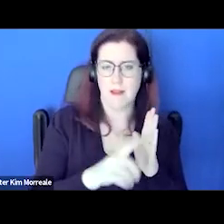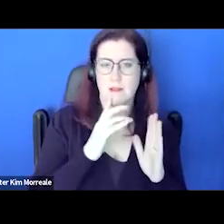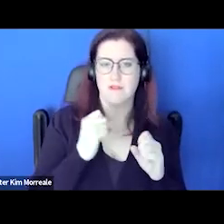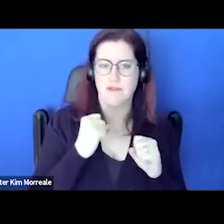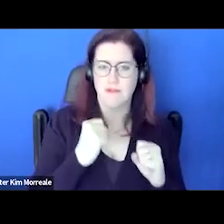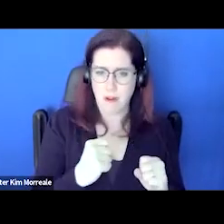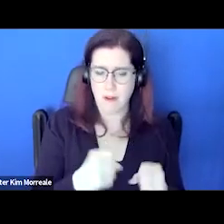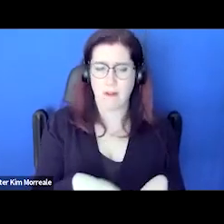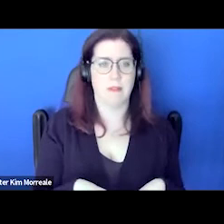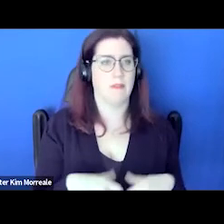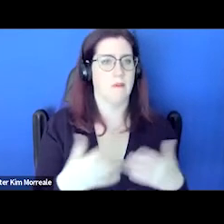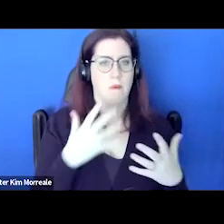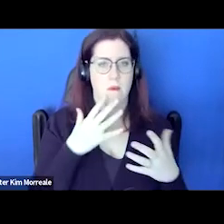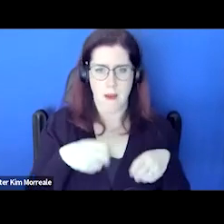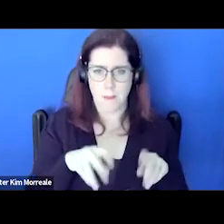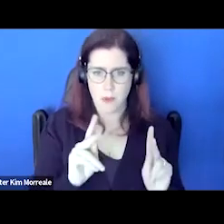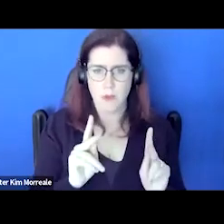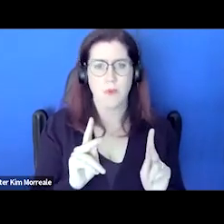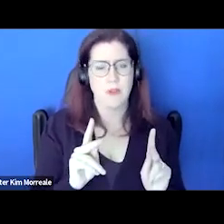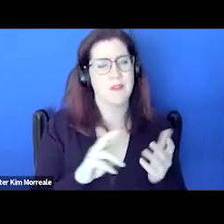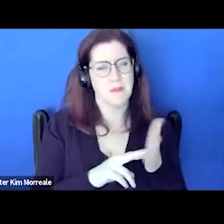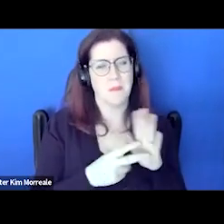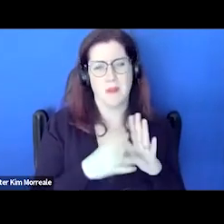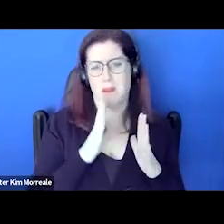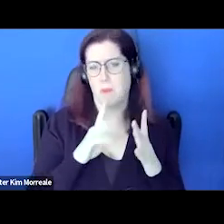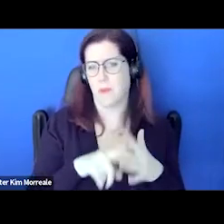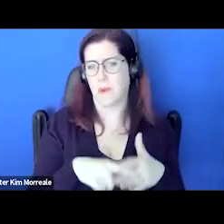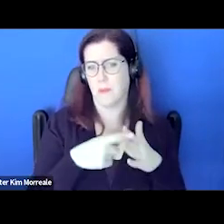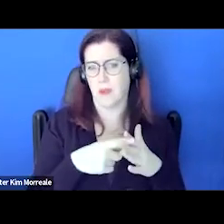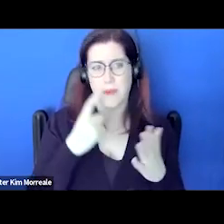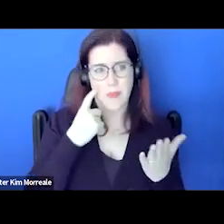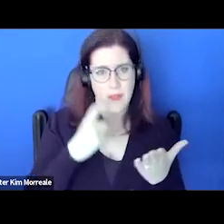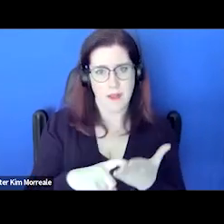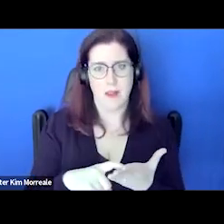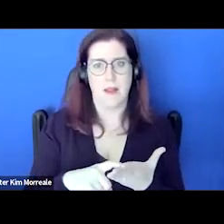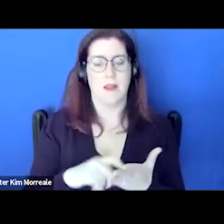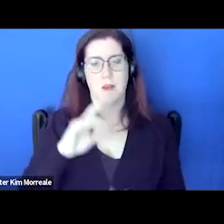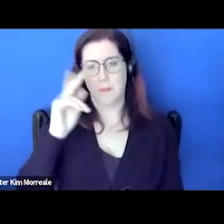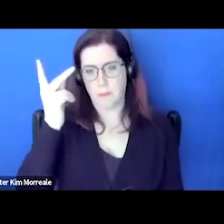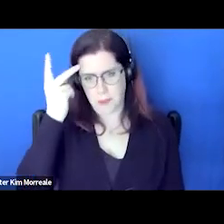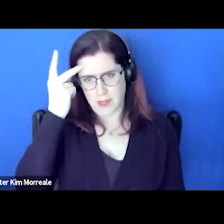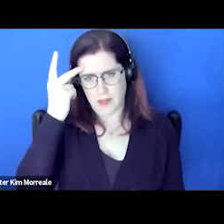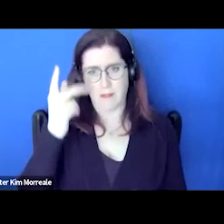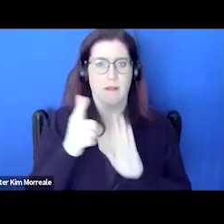their opportunities, and that begins with identifying their political and legal status,